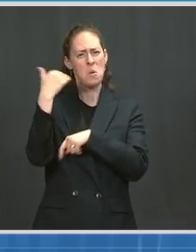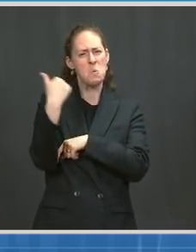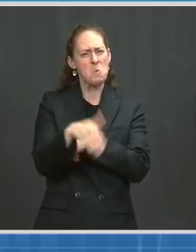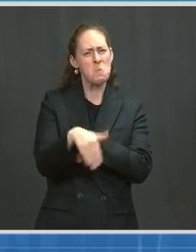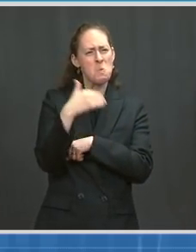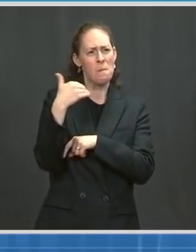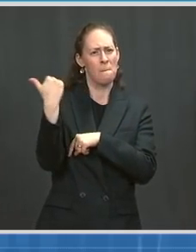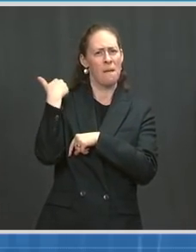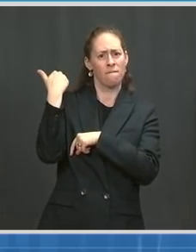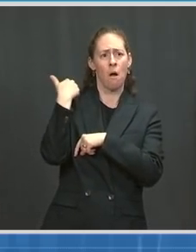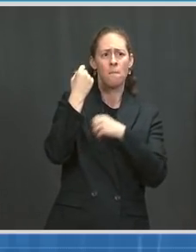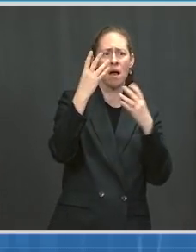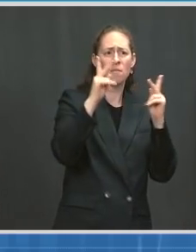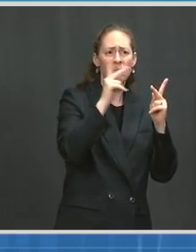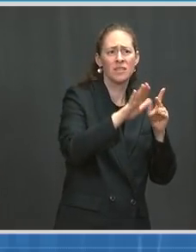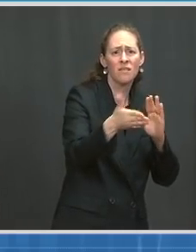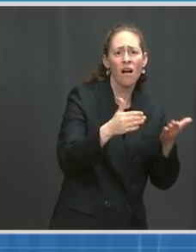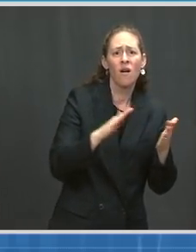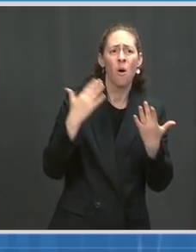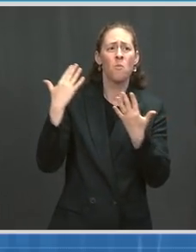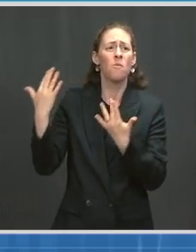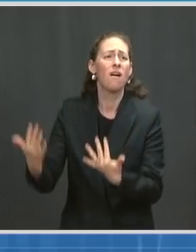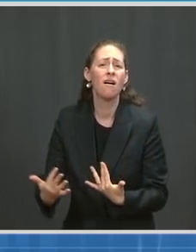usually not even knowing where or when it would happen.